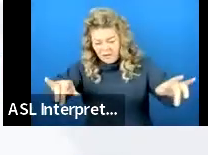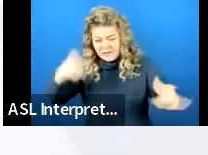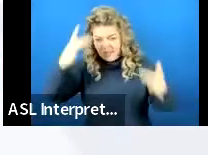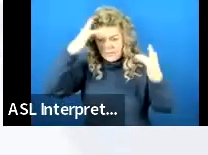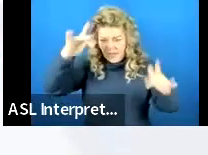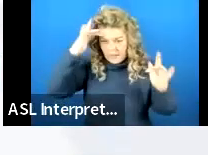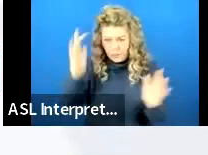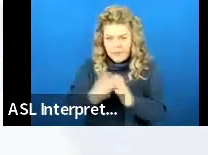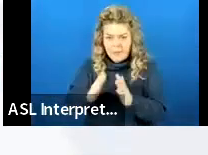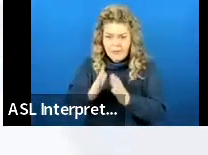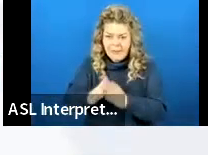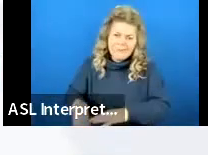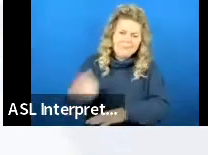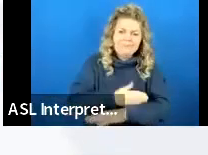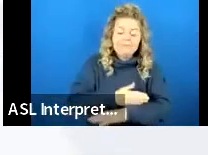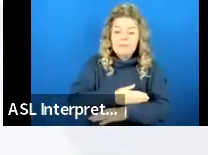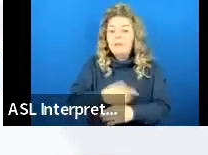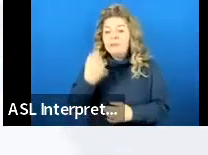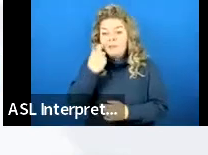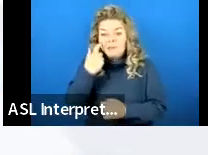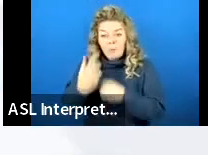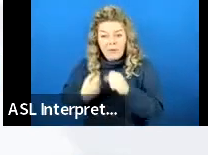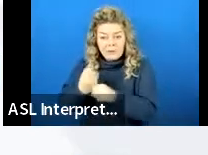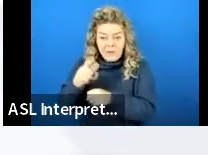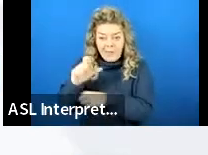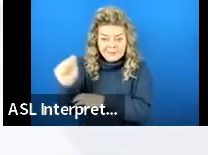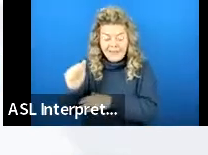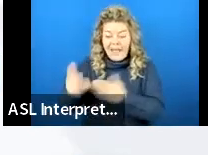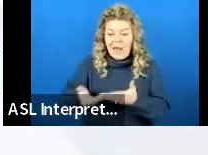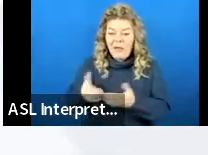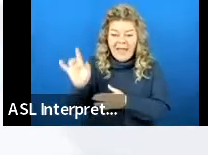Over the past year, LSA has hired eight faculty members as LSA Collegiate Fellows